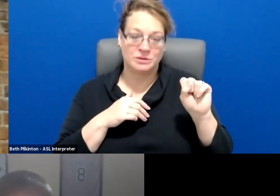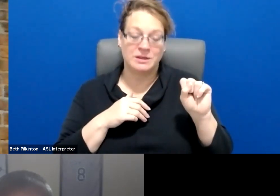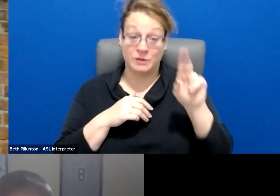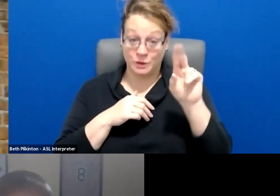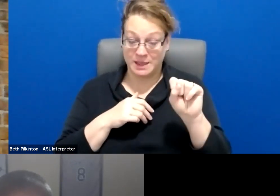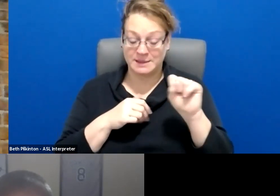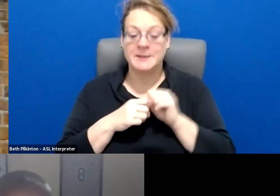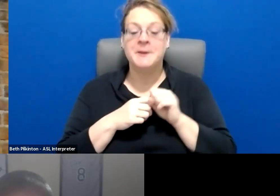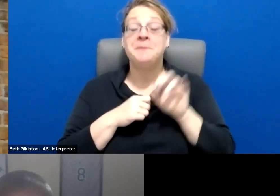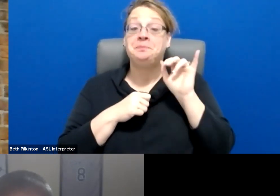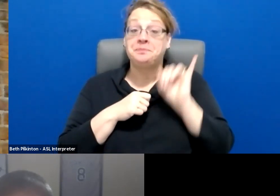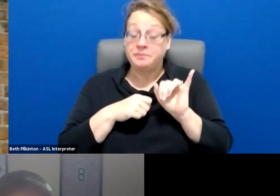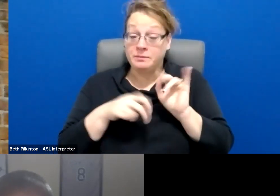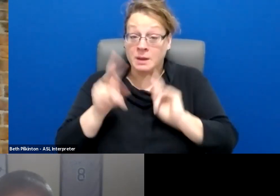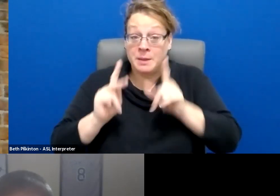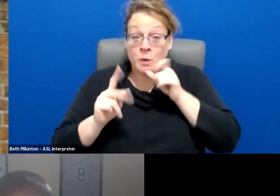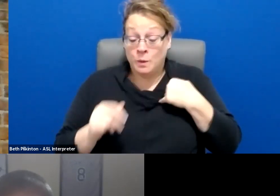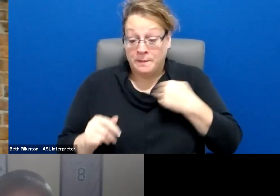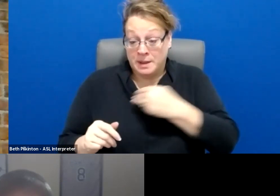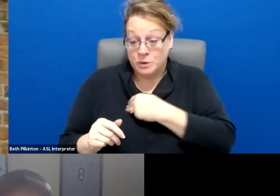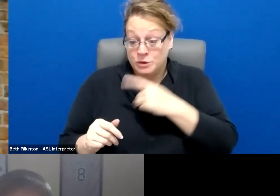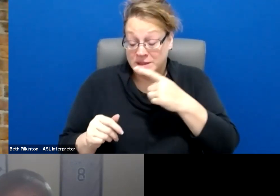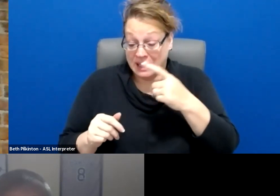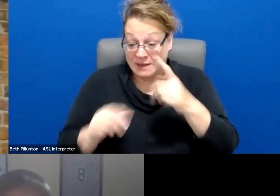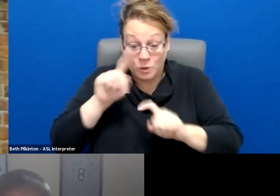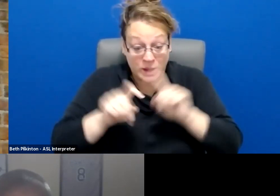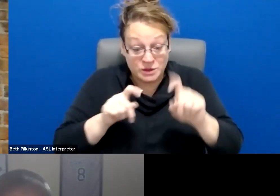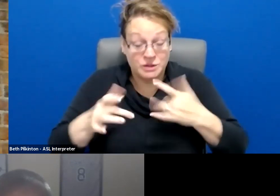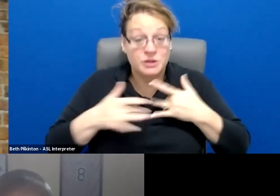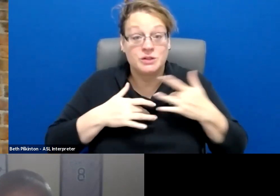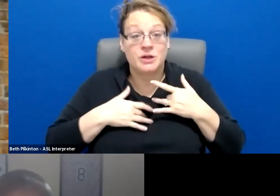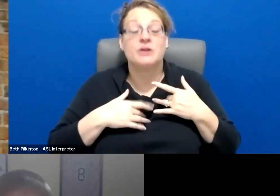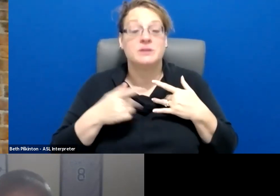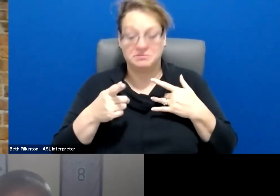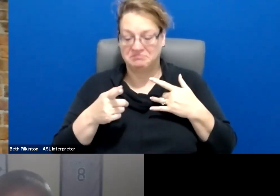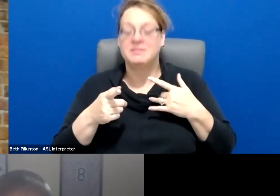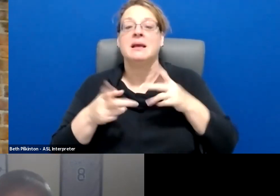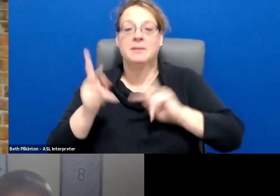He has been with UHC for 10 years. He manages over 700 navigators throughout the United States.